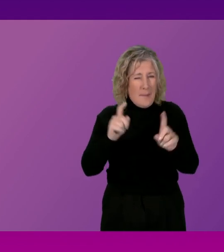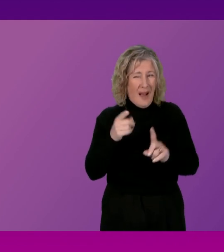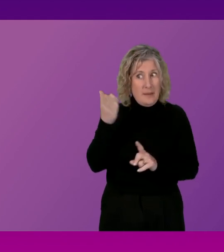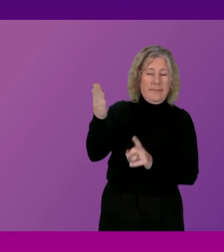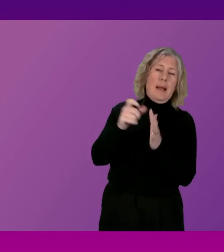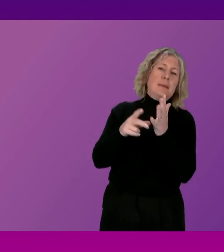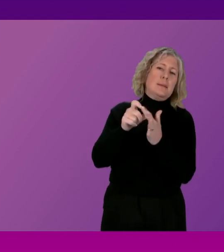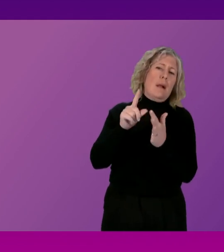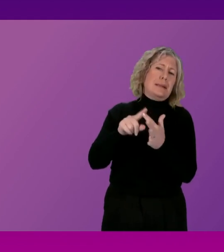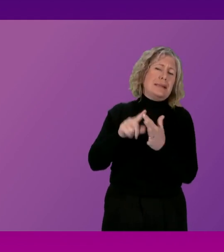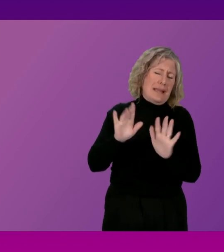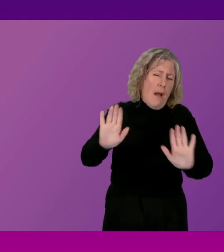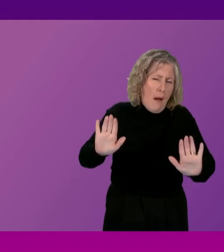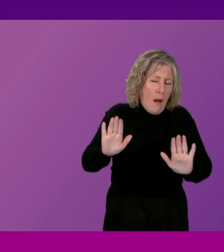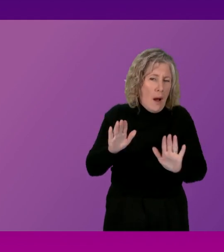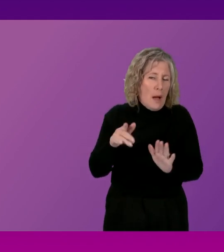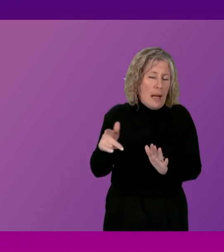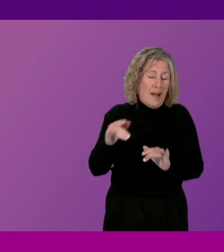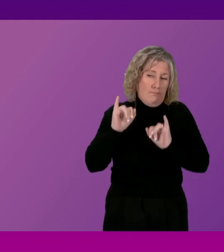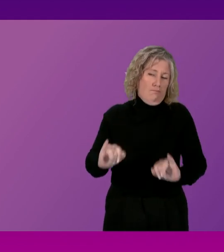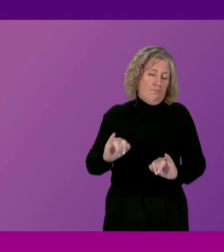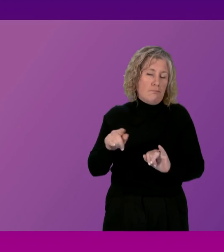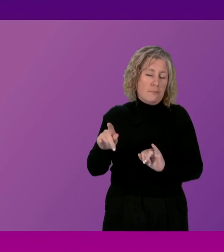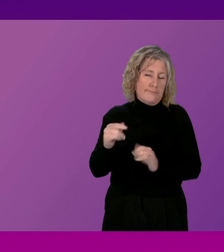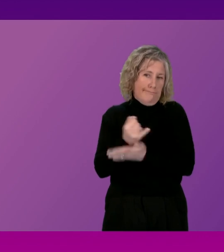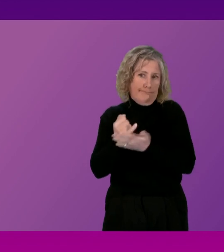We should be very clear that those who misuse fireworks, particularly when they endanger